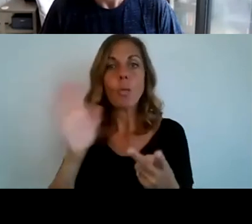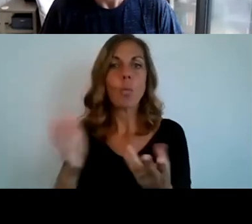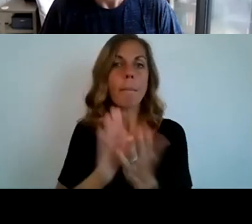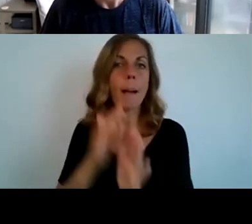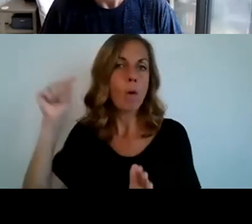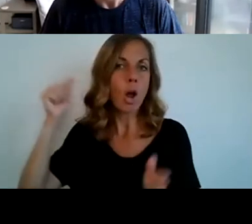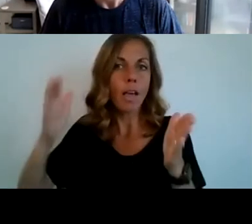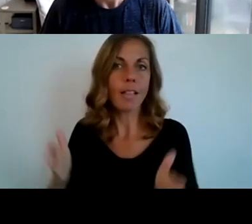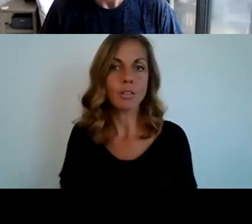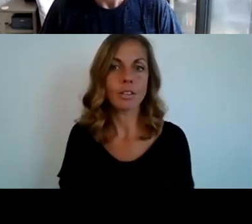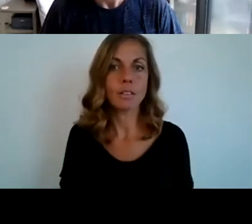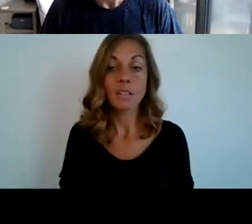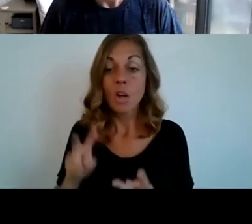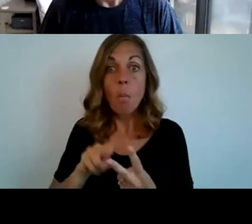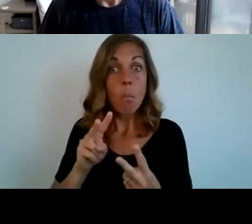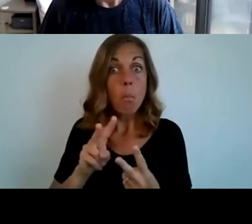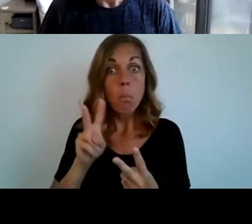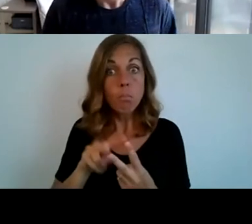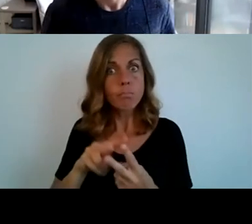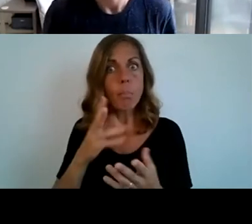They're both in the point of their education where they're supposed to be doing clinic